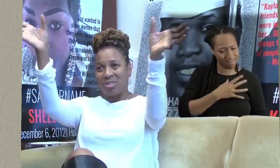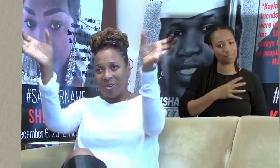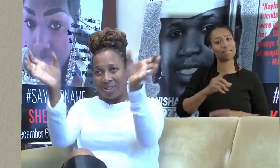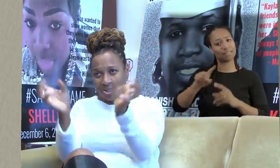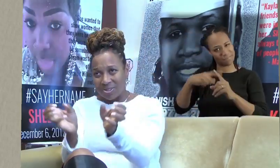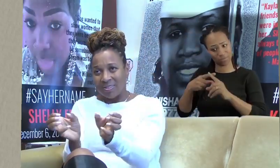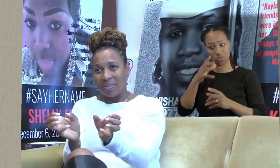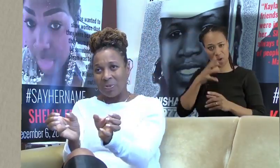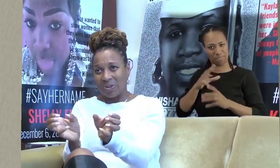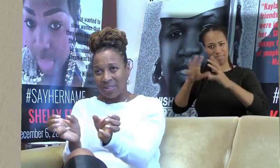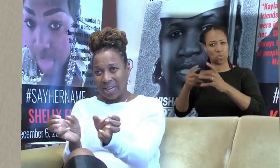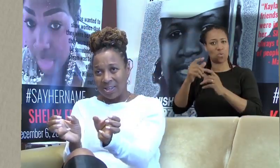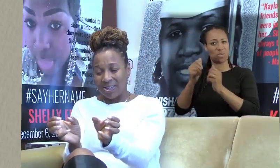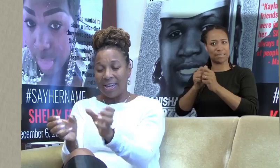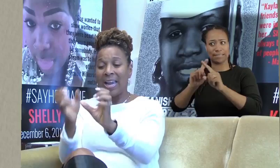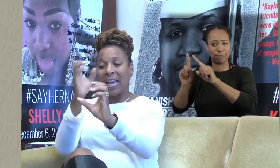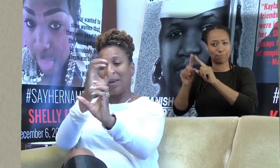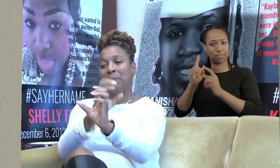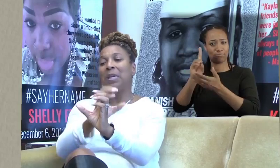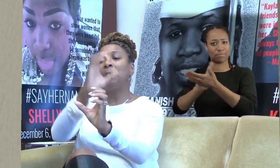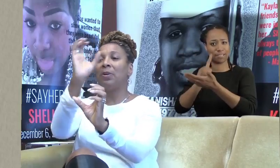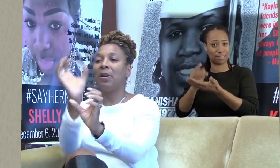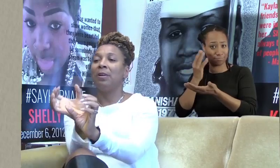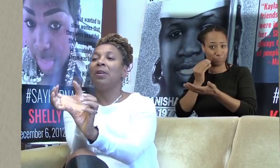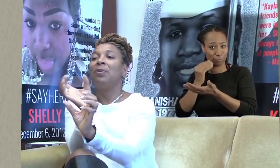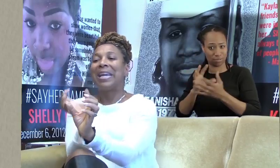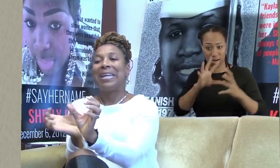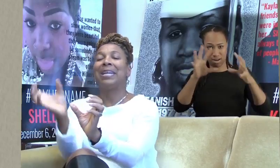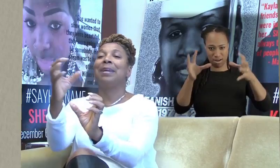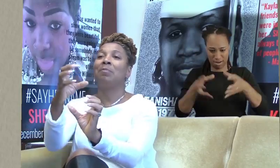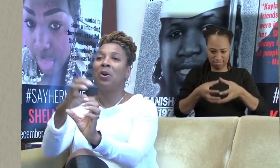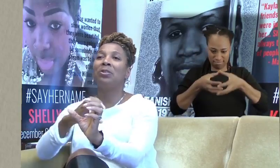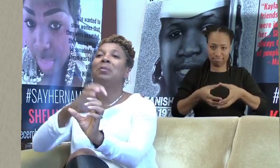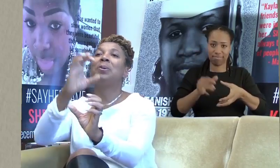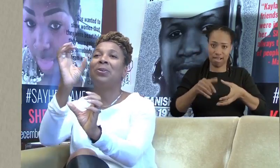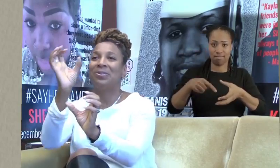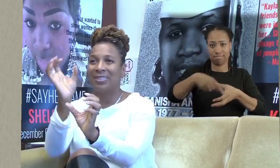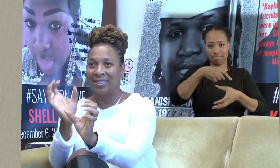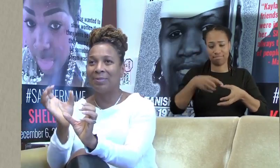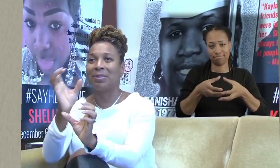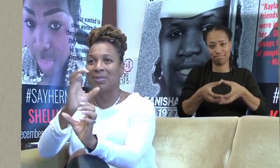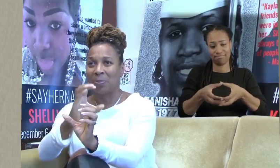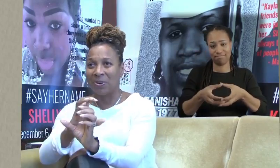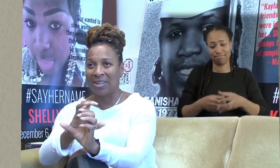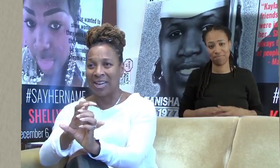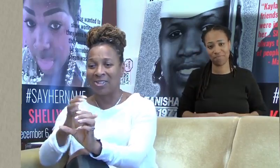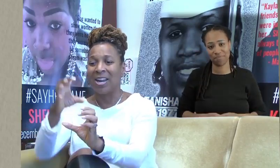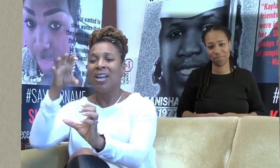but all sorts of people who have multiple vulnerabilities to different forms of discrimination.